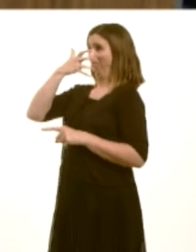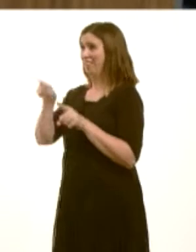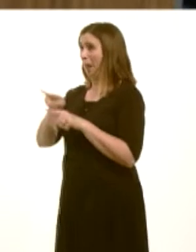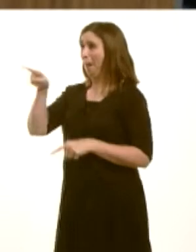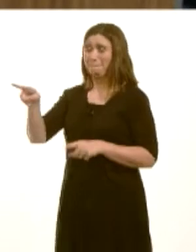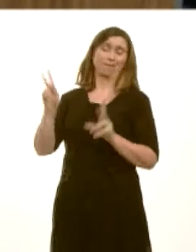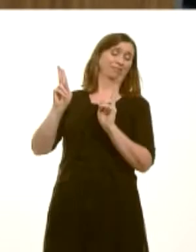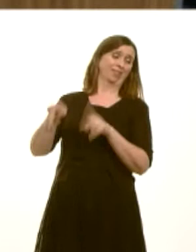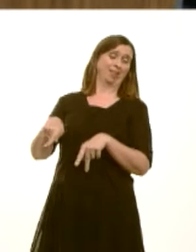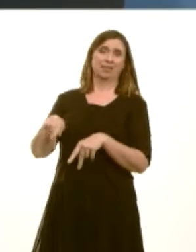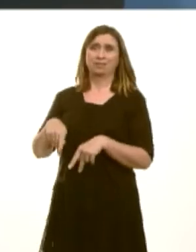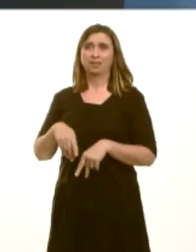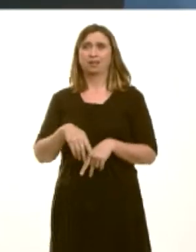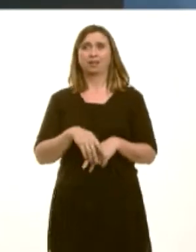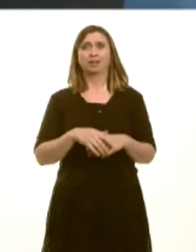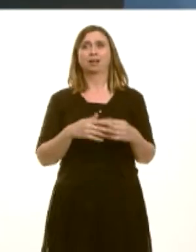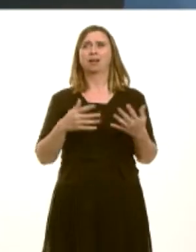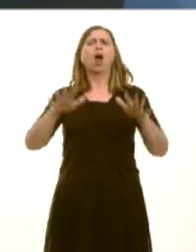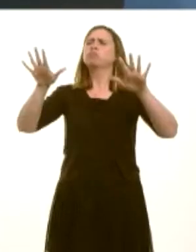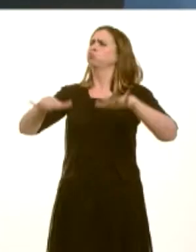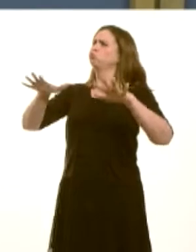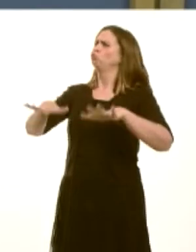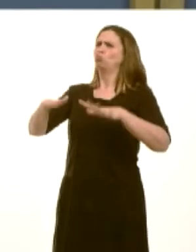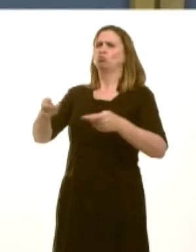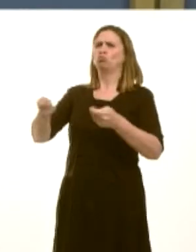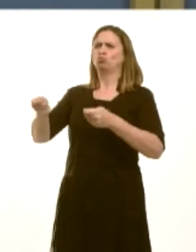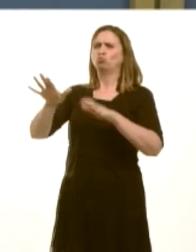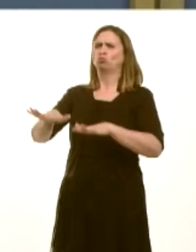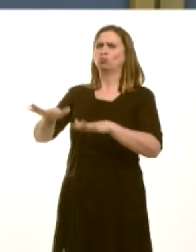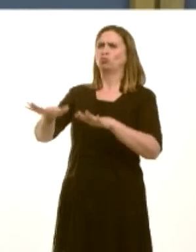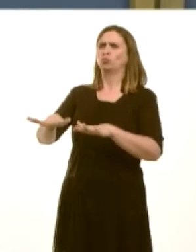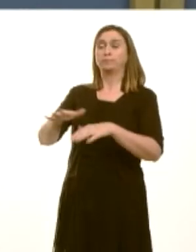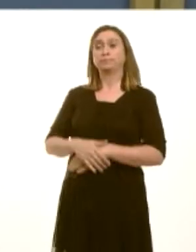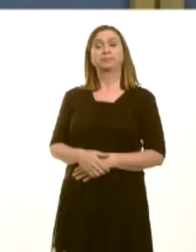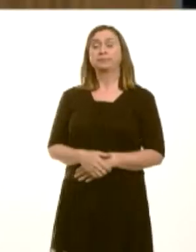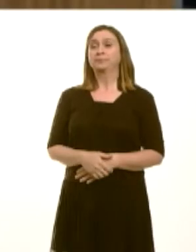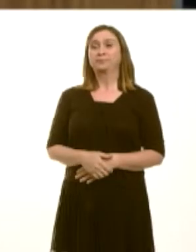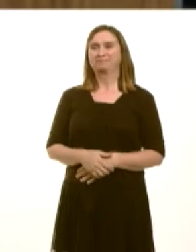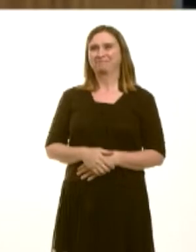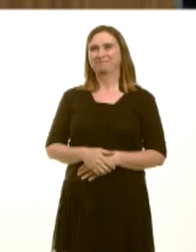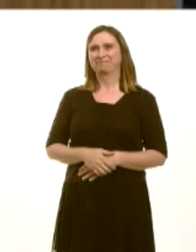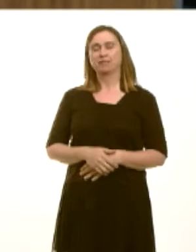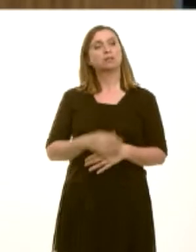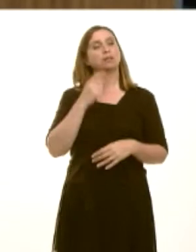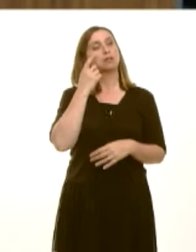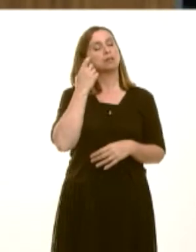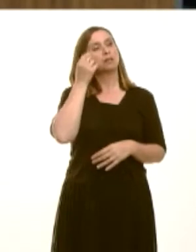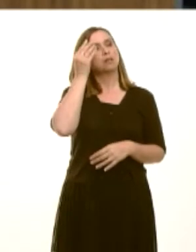I think that tells us something about hisó[Interruption.]óhis realó[Interruption.]ó Y Llywydd / The Presiding Officer: Order. Order.